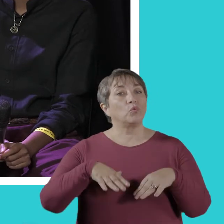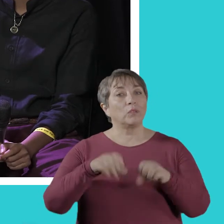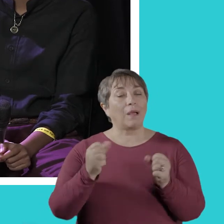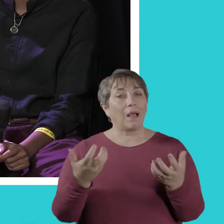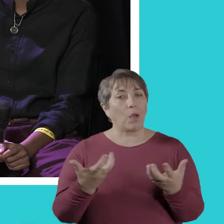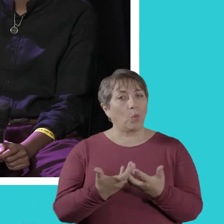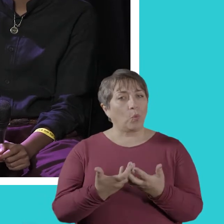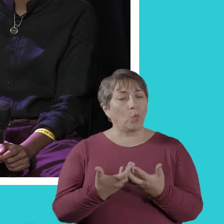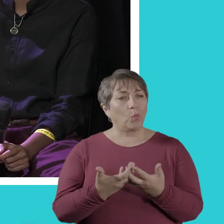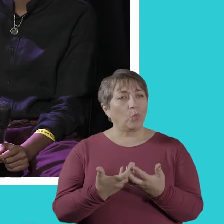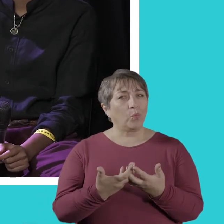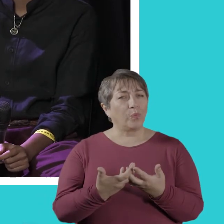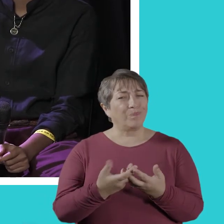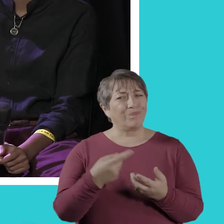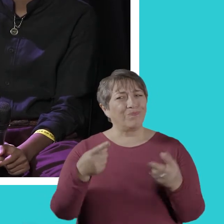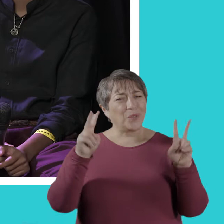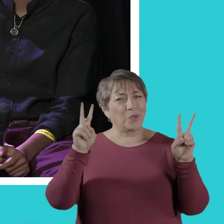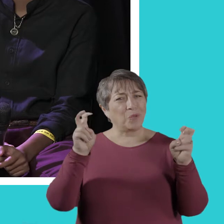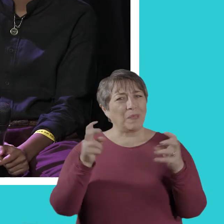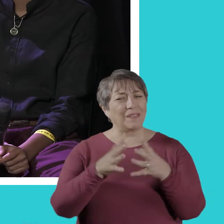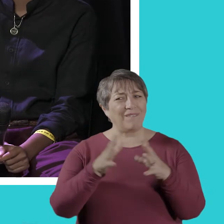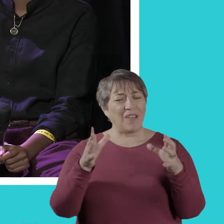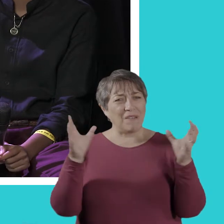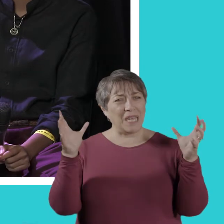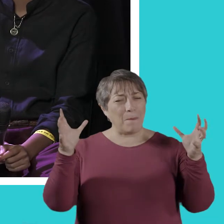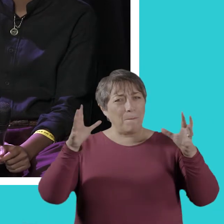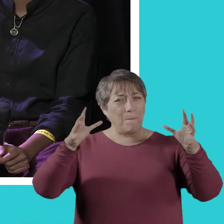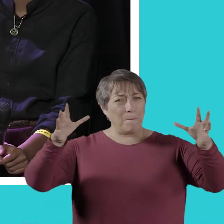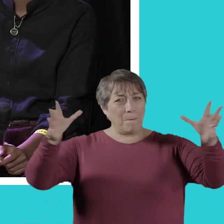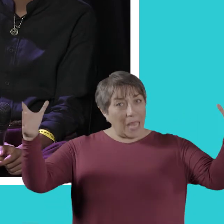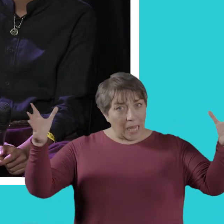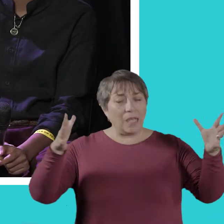are quite sort of big topics umbrella topics. I want to start by getting kind of everybody